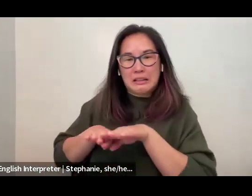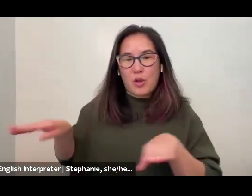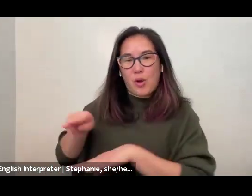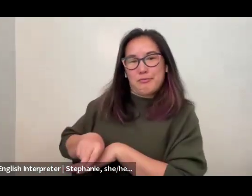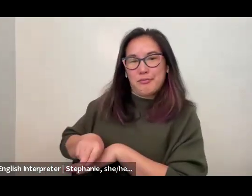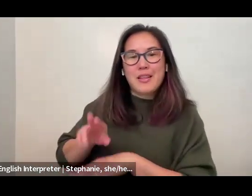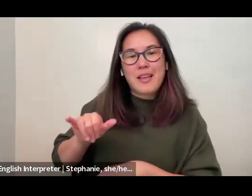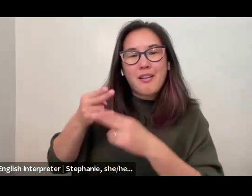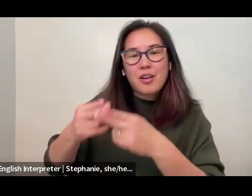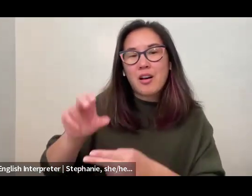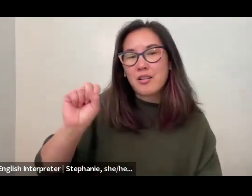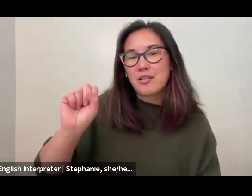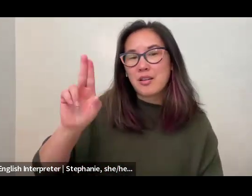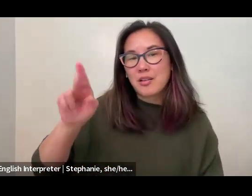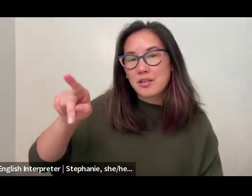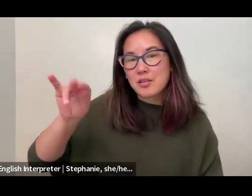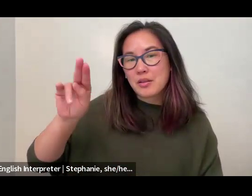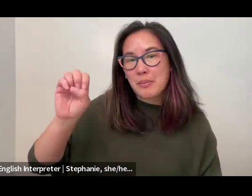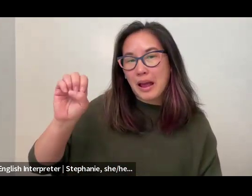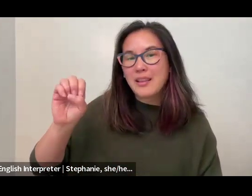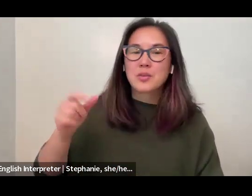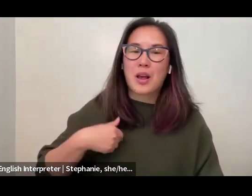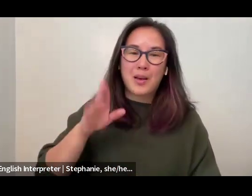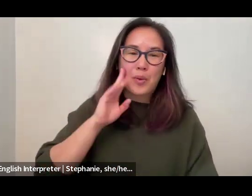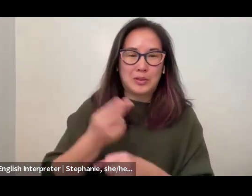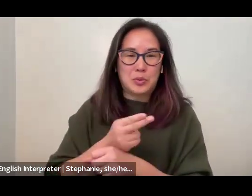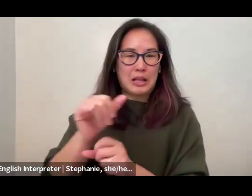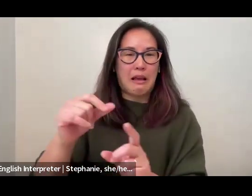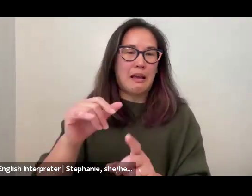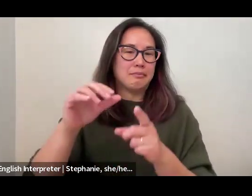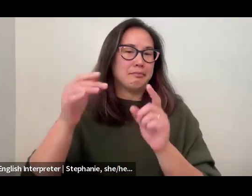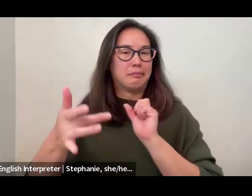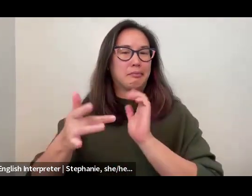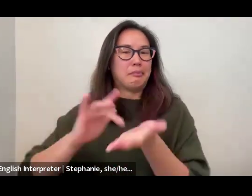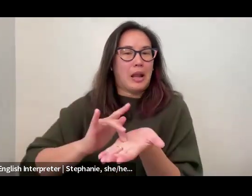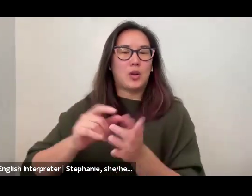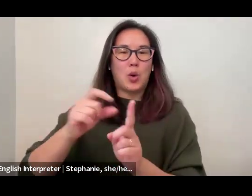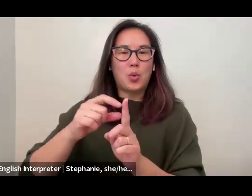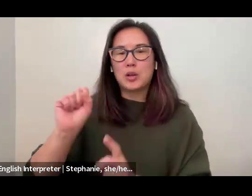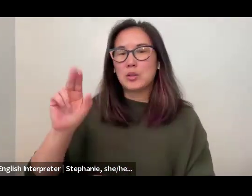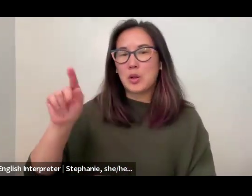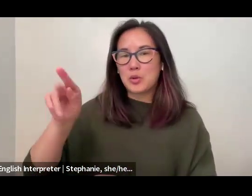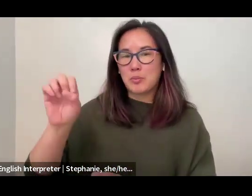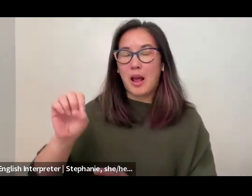So, I'm going to demonstrate and talk through the sitting version and the supine version. And then we do it together.